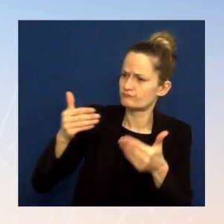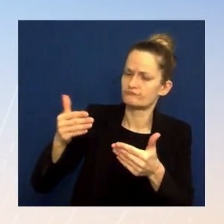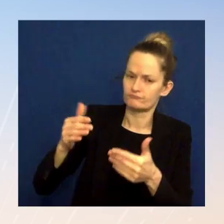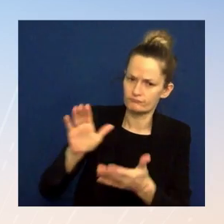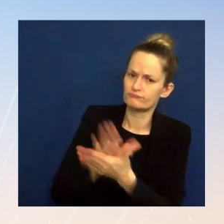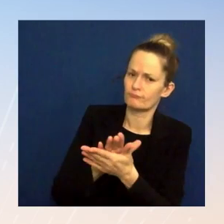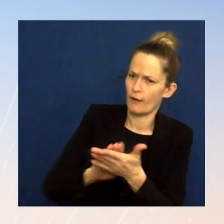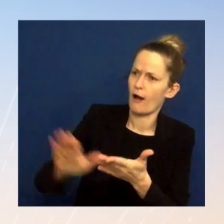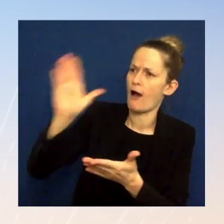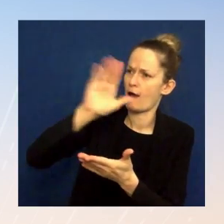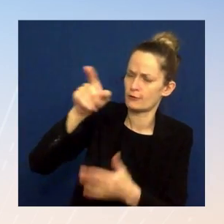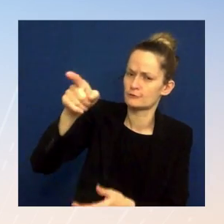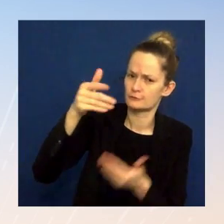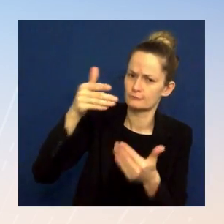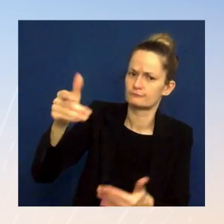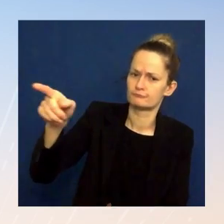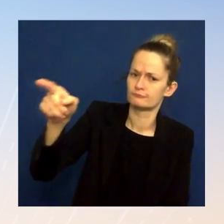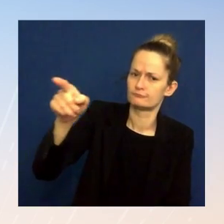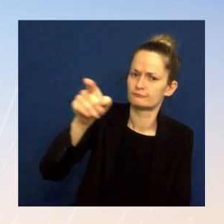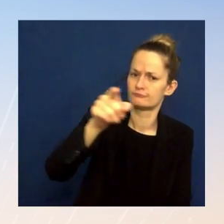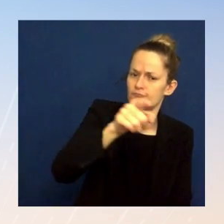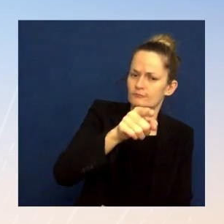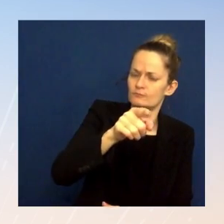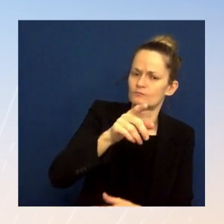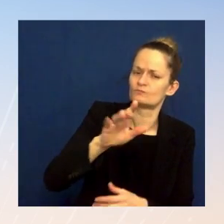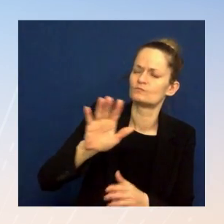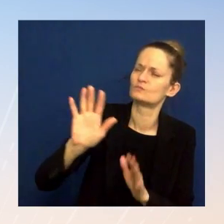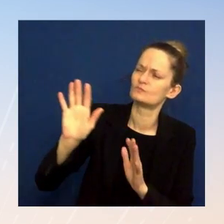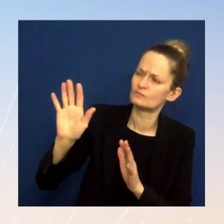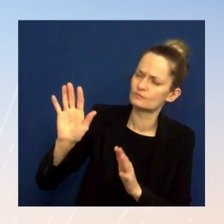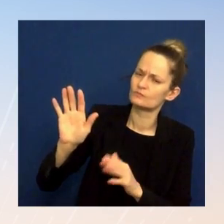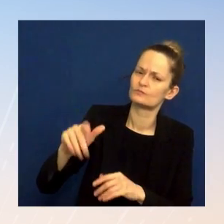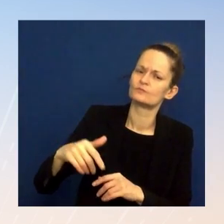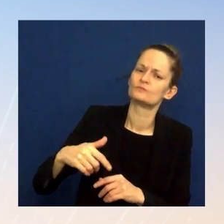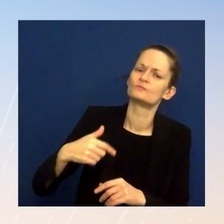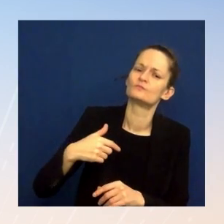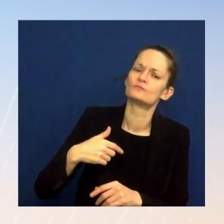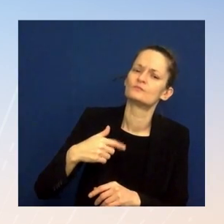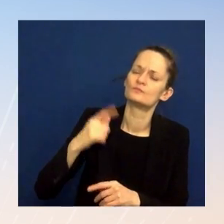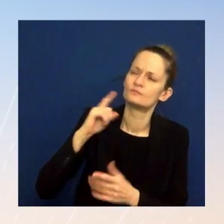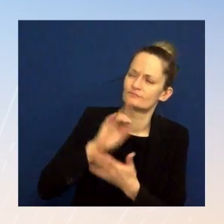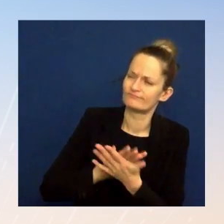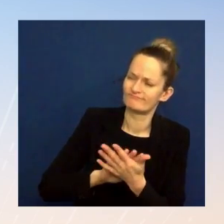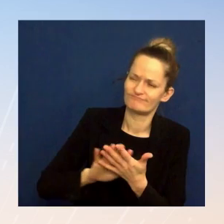some vital jobs will be unfilled in aerospace and other industries where we have to compete economically.